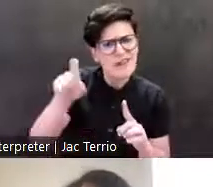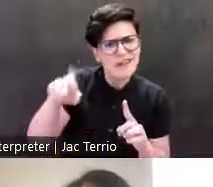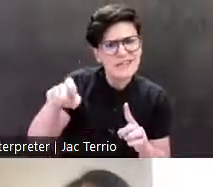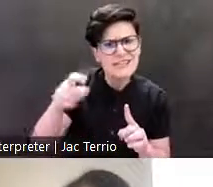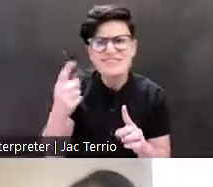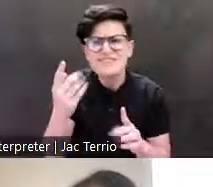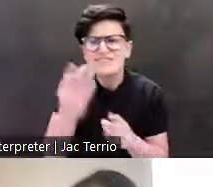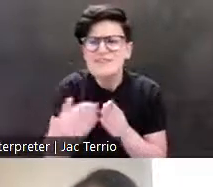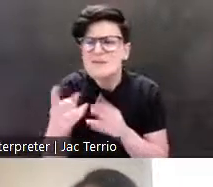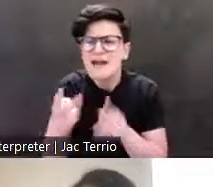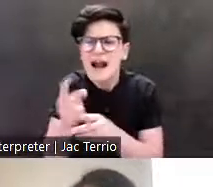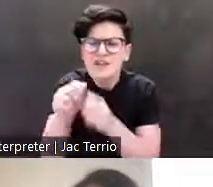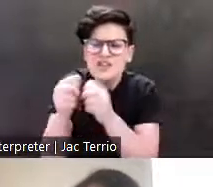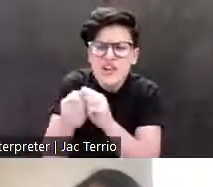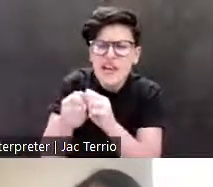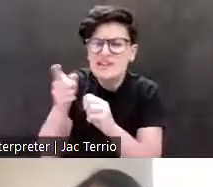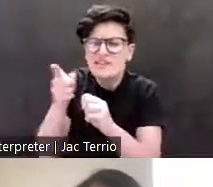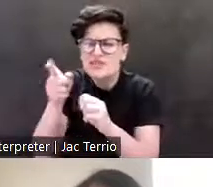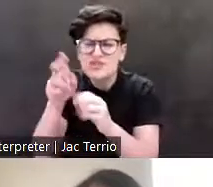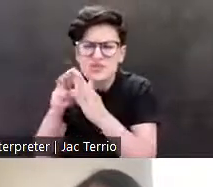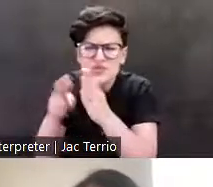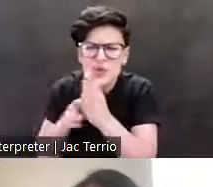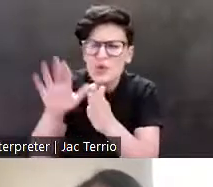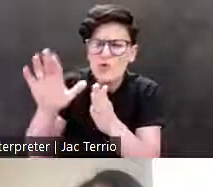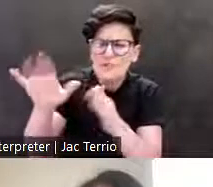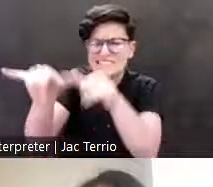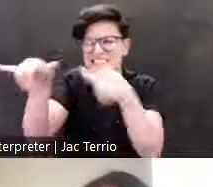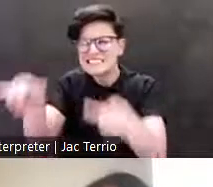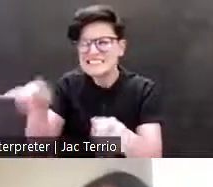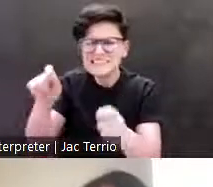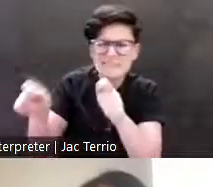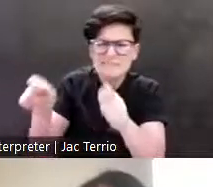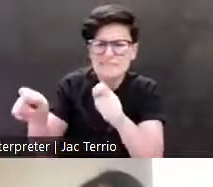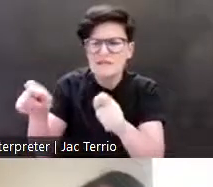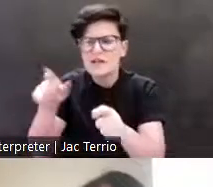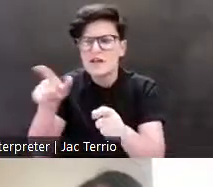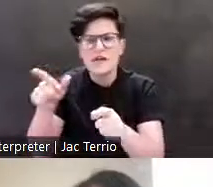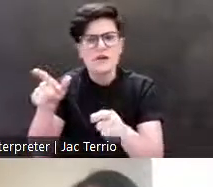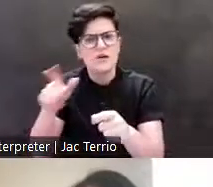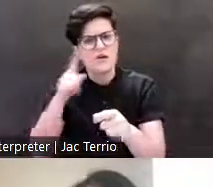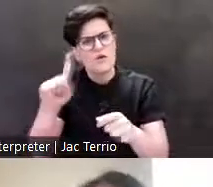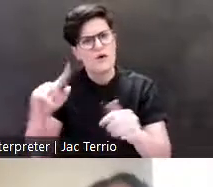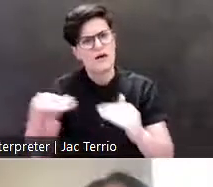or practice in the landlord is imposing in order to be able to have equal opportunity